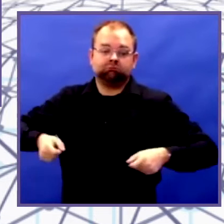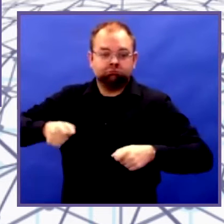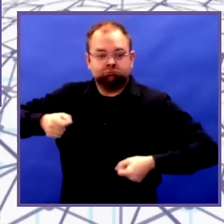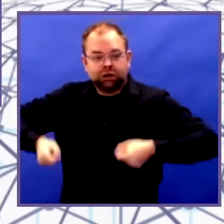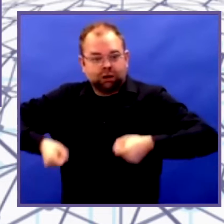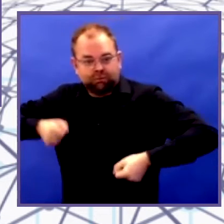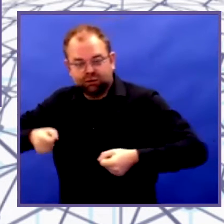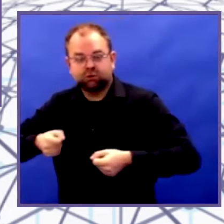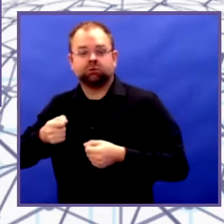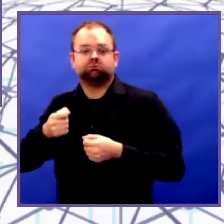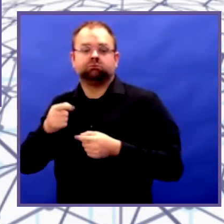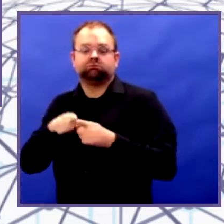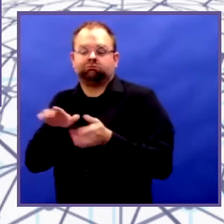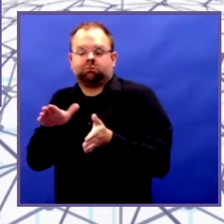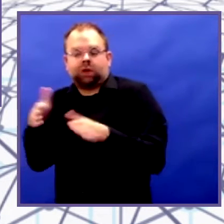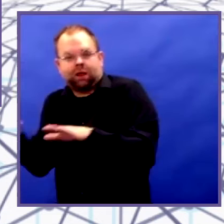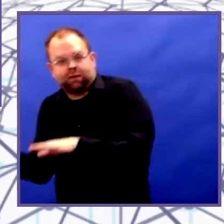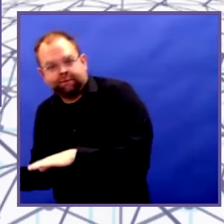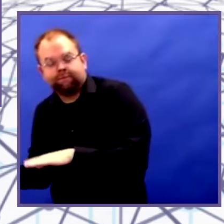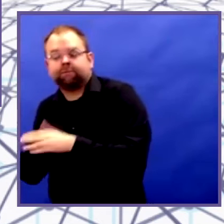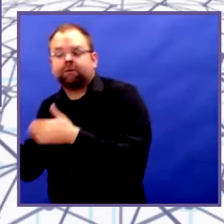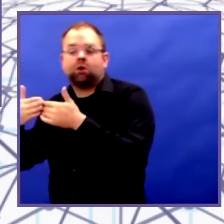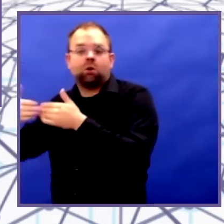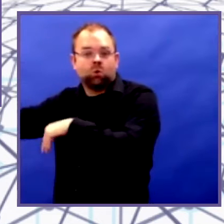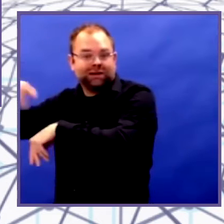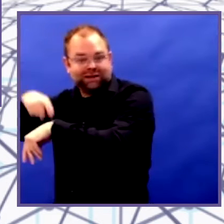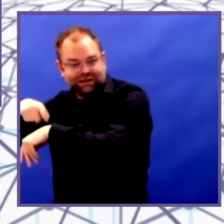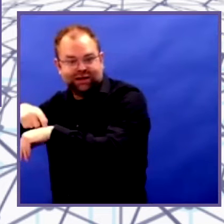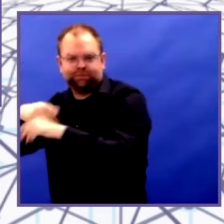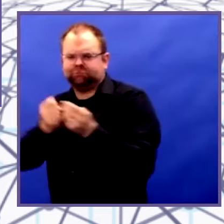of an immense range of different products and associated supports.